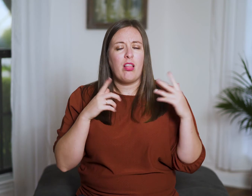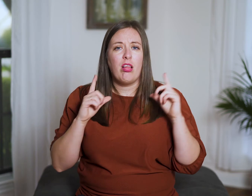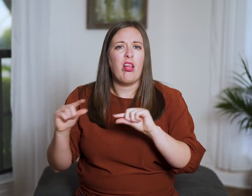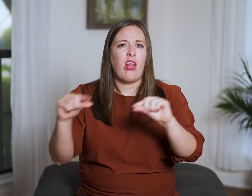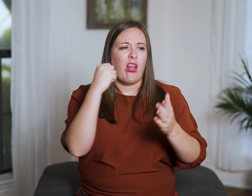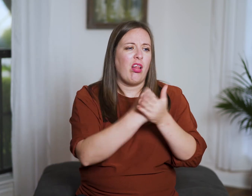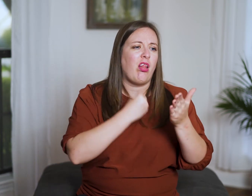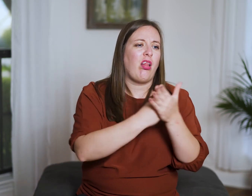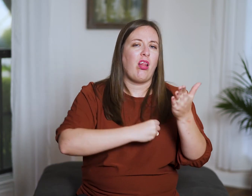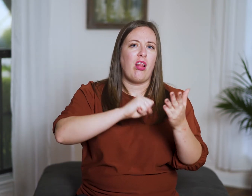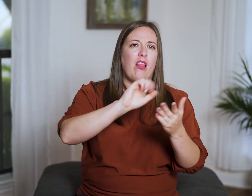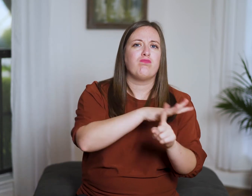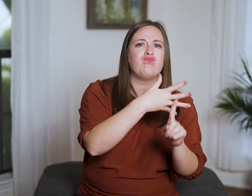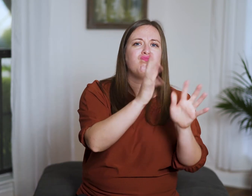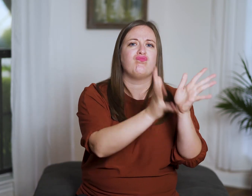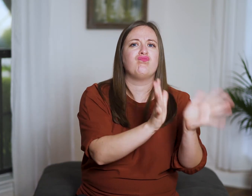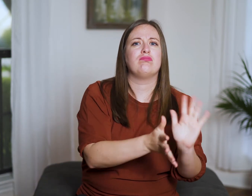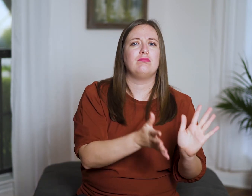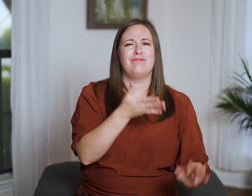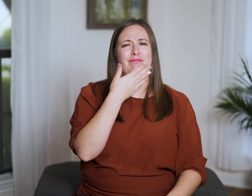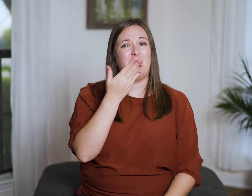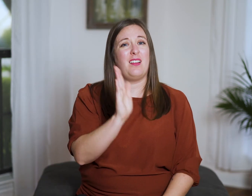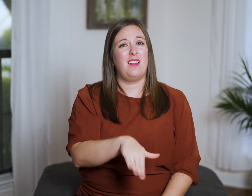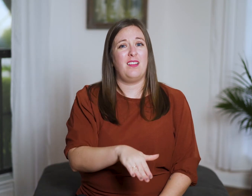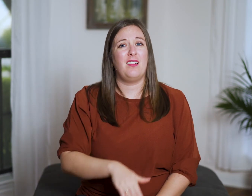Gossip, slander, and even flattery can be wicked: